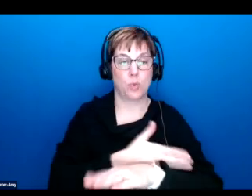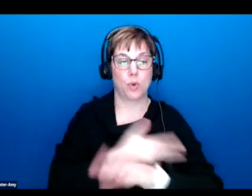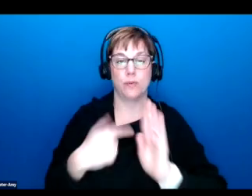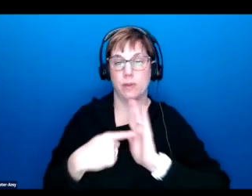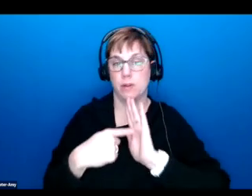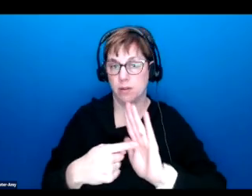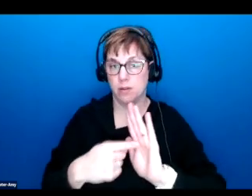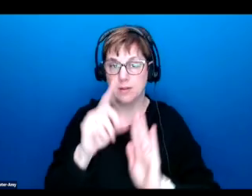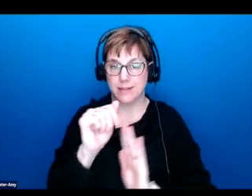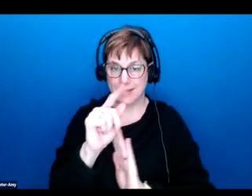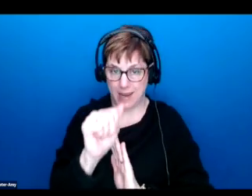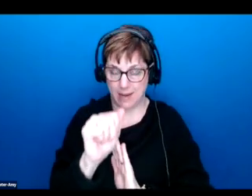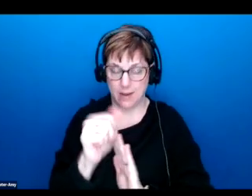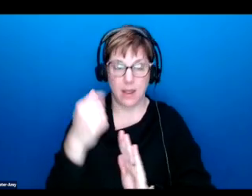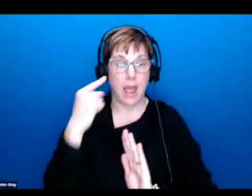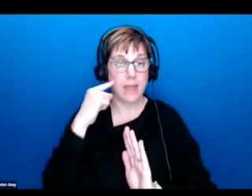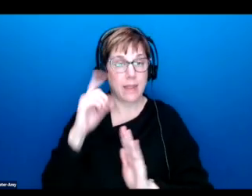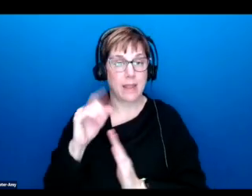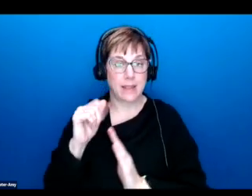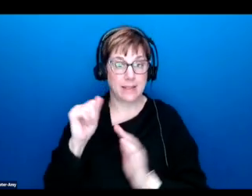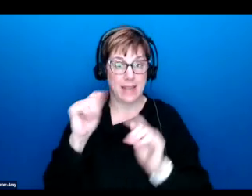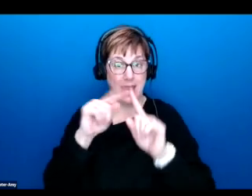I think that this data dashboard that you all saw